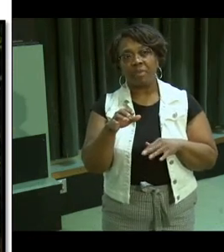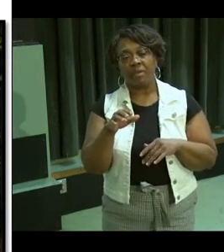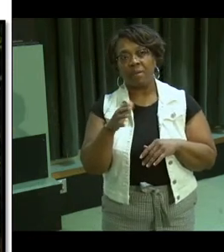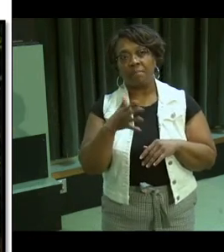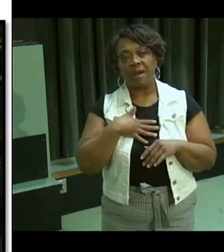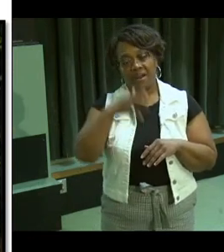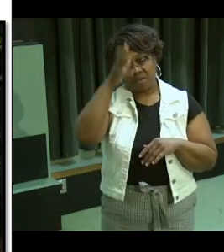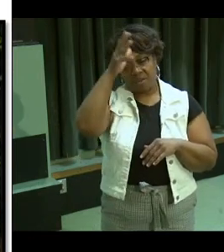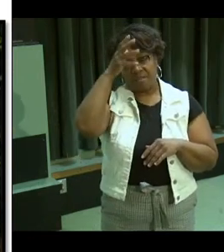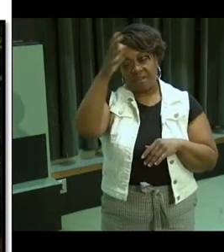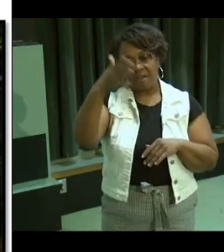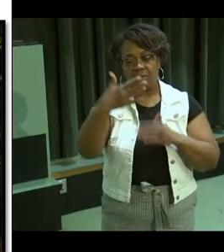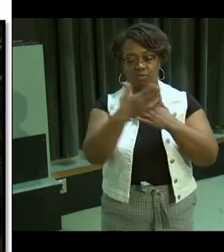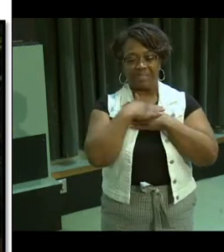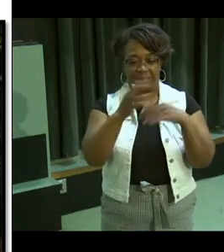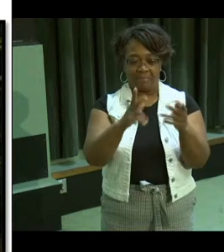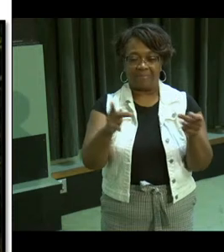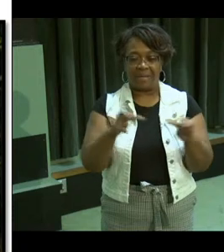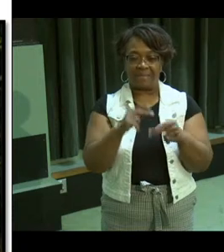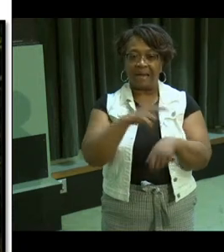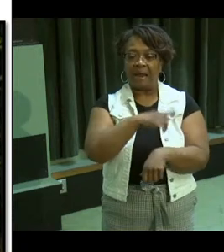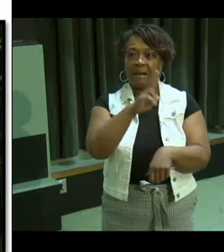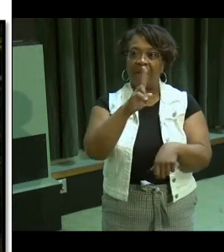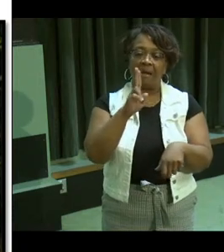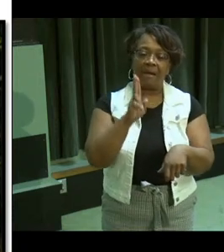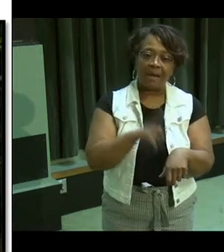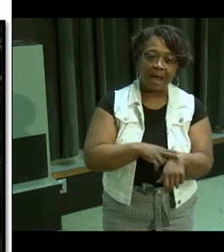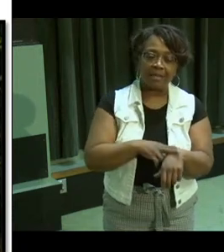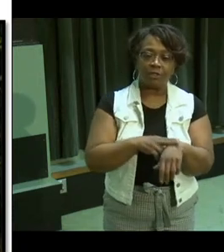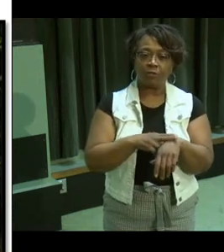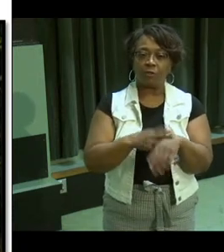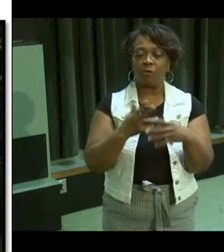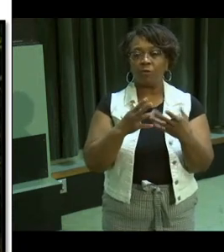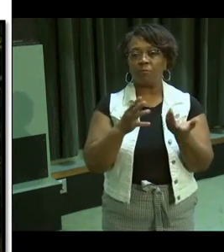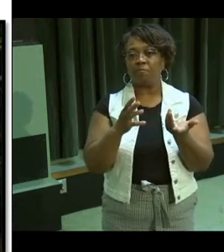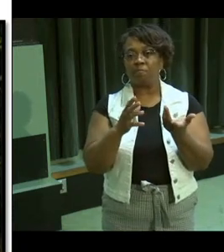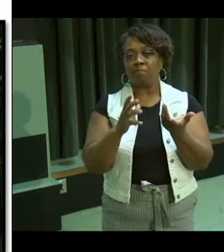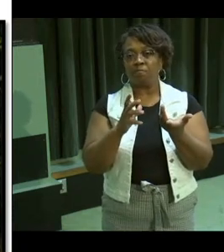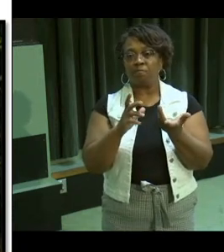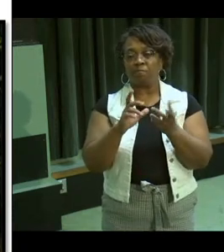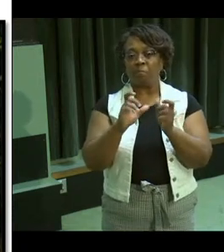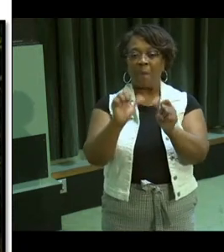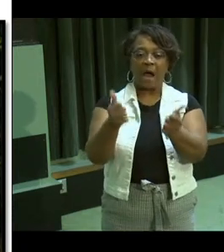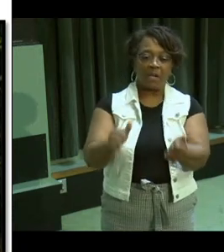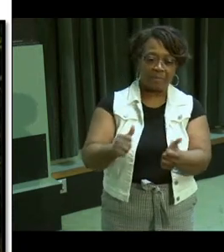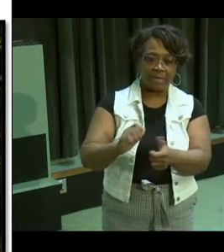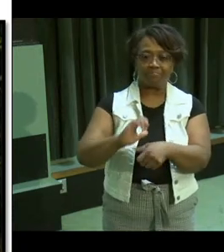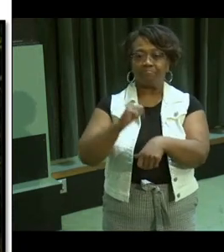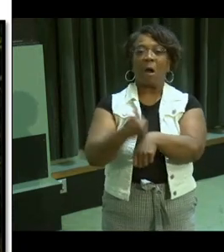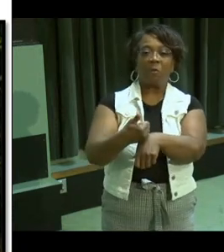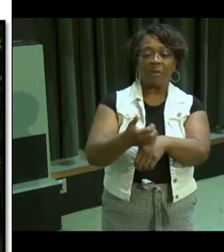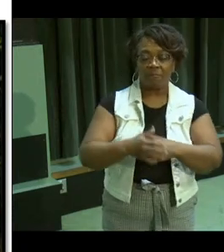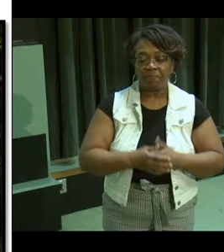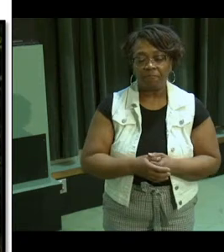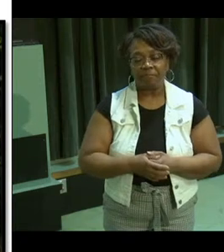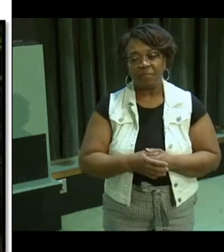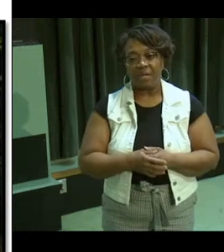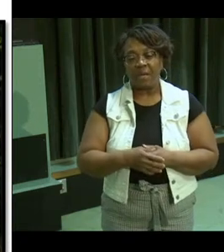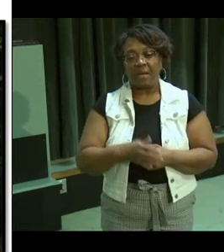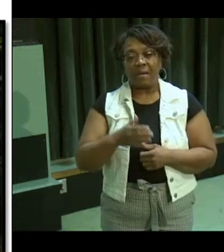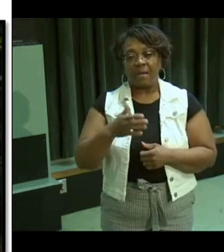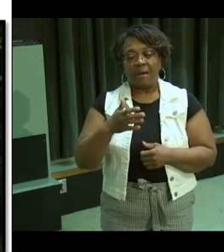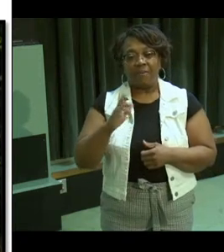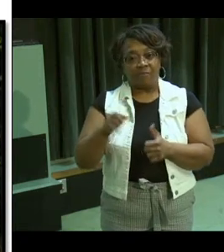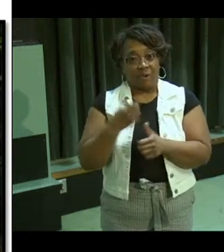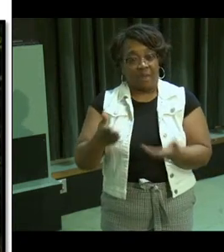place a national monument